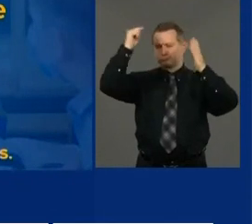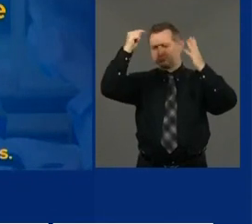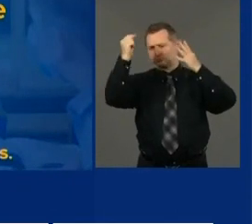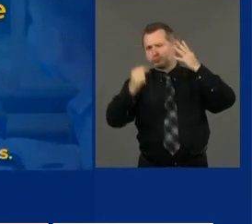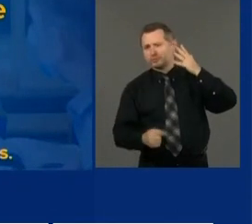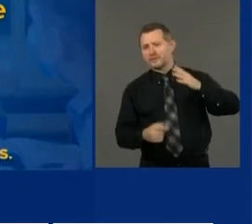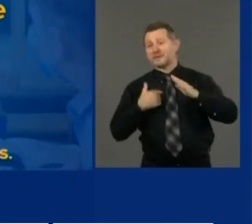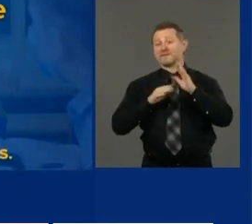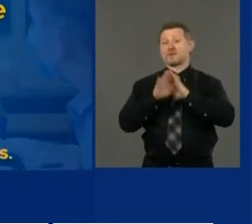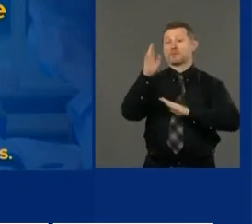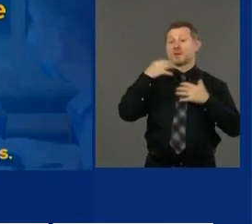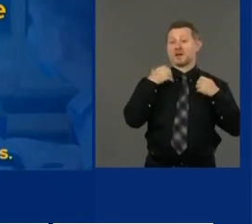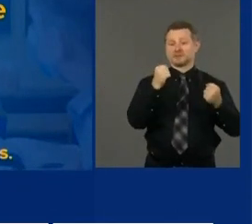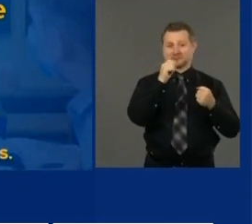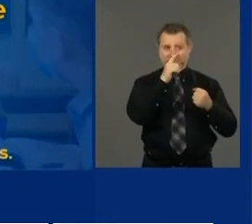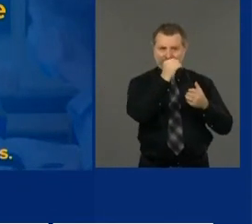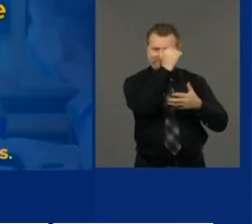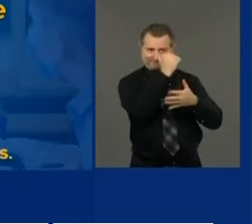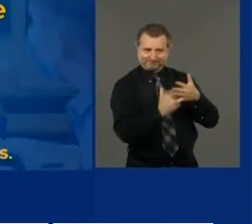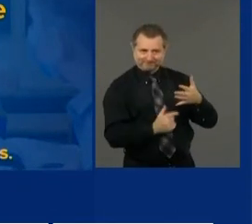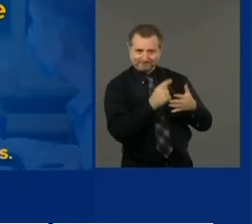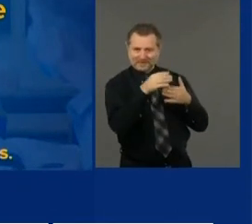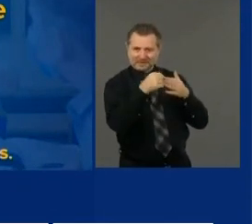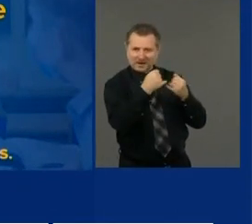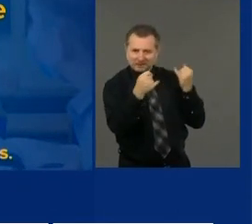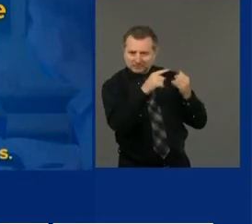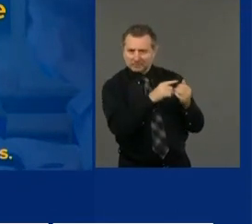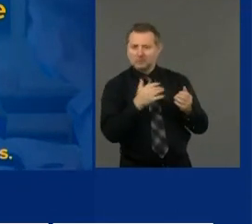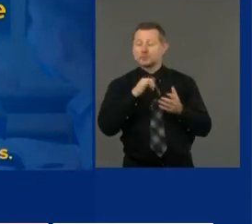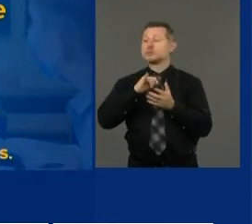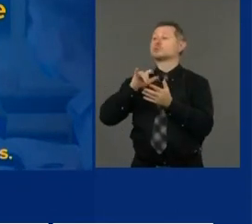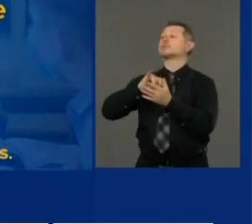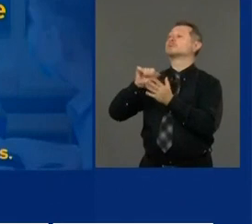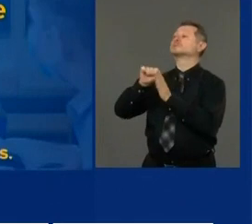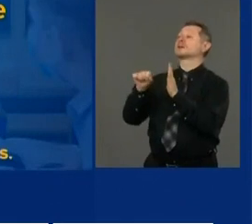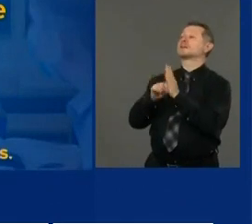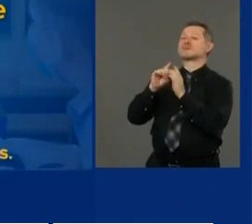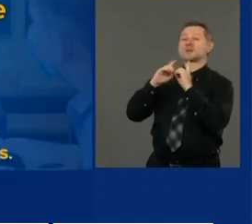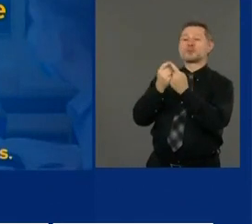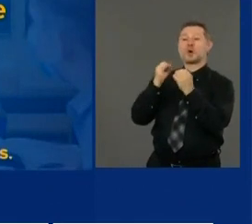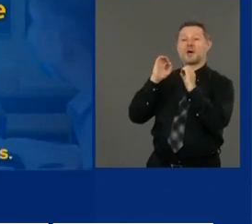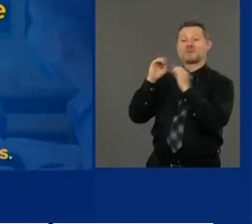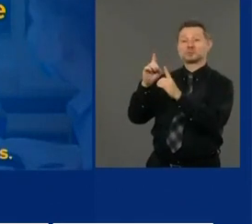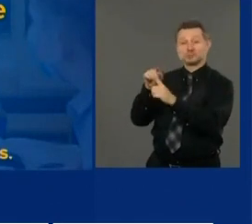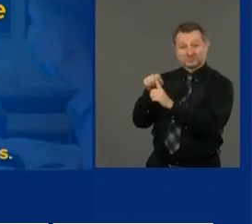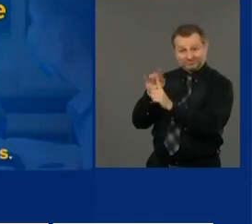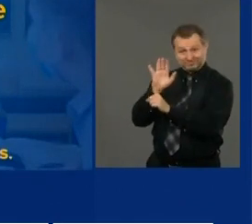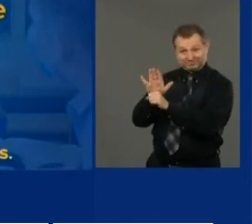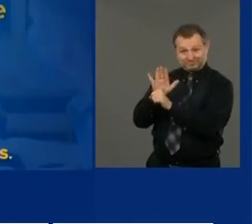SCHOOL, CLEANING AND CLOSURE PROCEDURES, THAT IS ALL IN THE GUIDELINES. AGAIN, WE HAVE DONE THE HEALTH